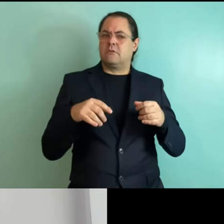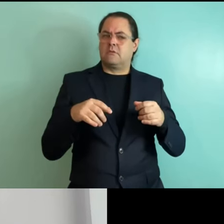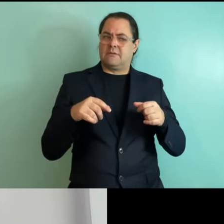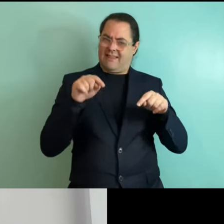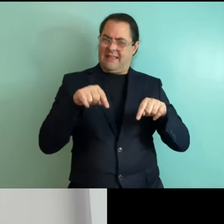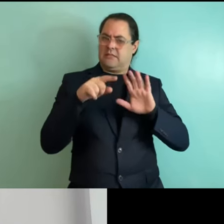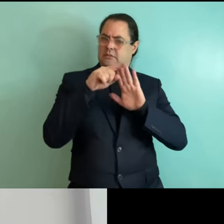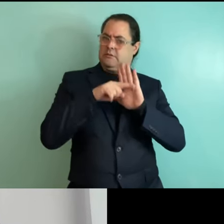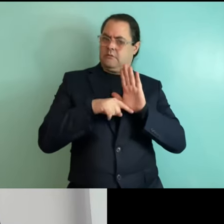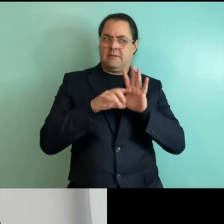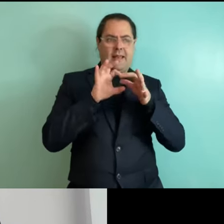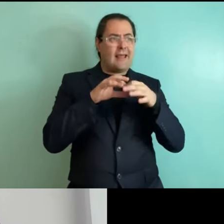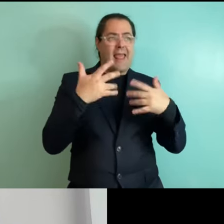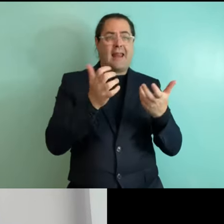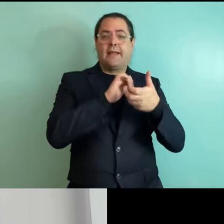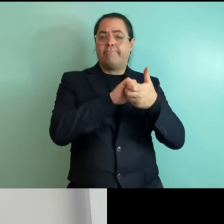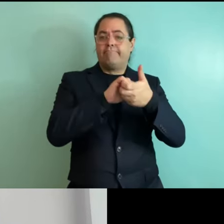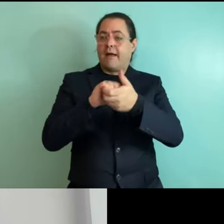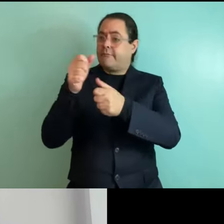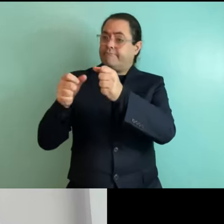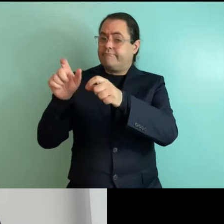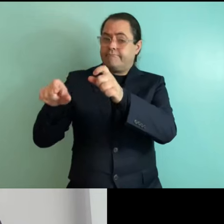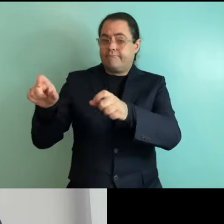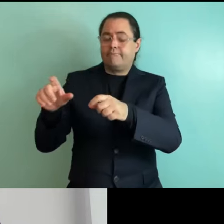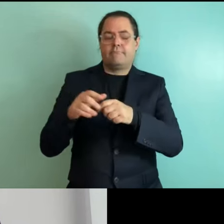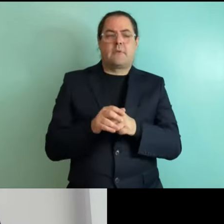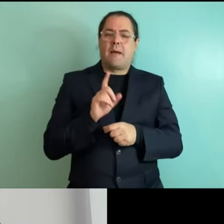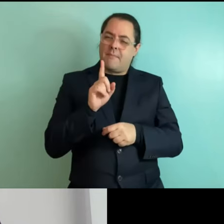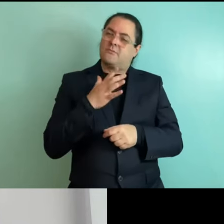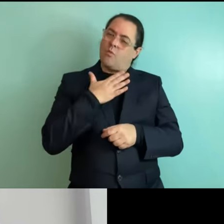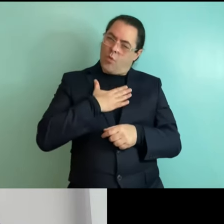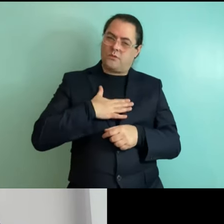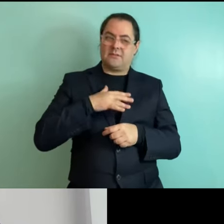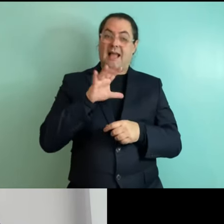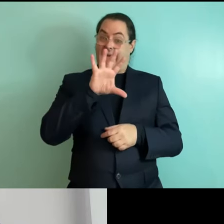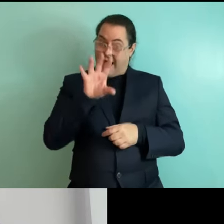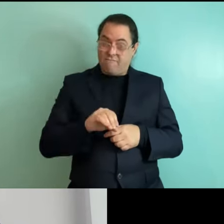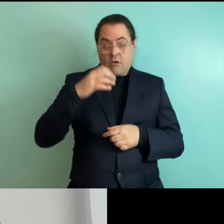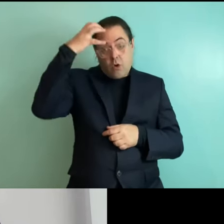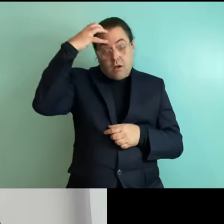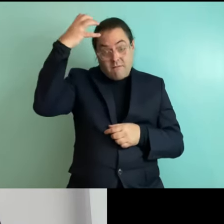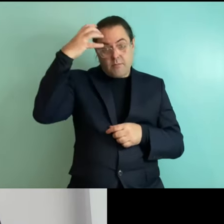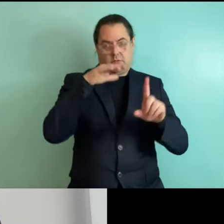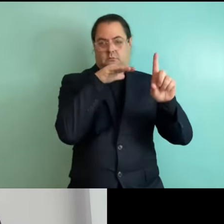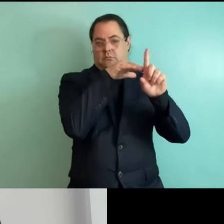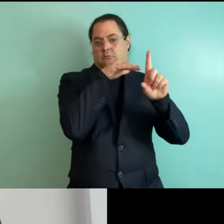philosophy and nothing more nothing, a facility, letting us use a quatre suggestions on deca